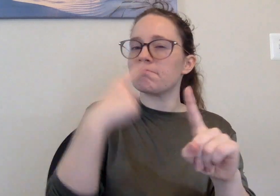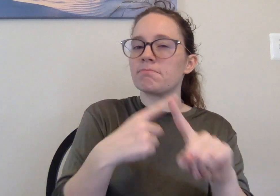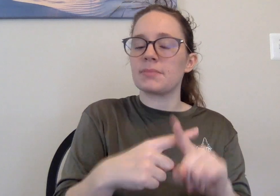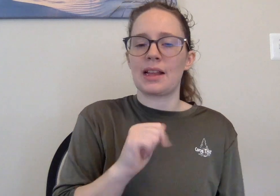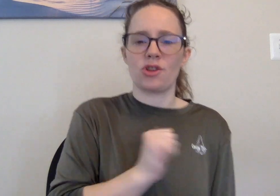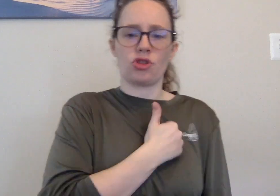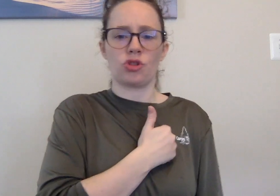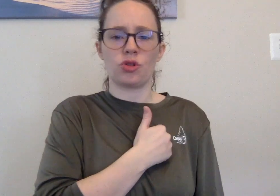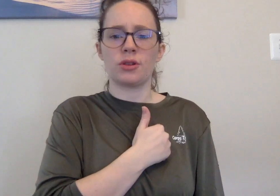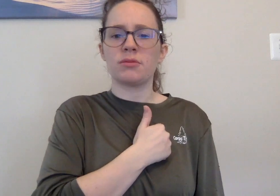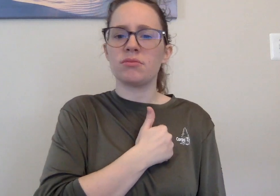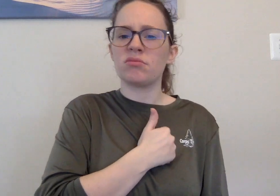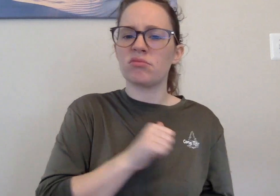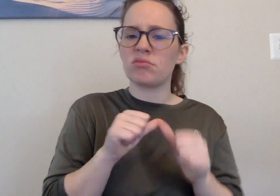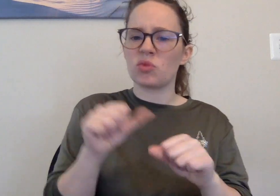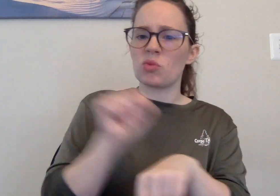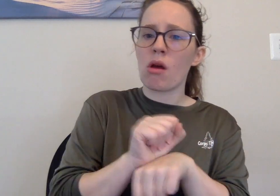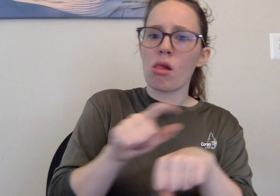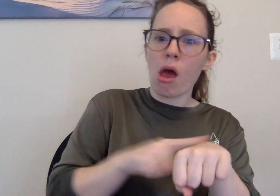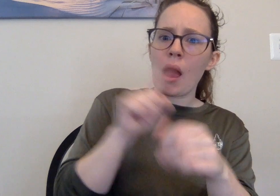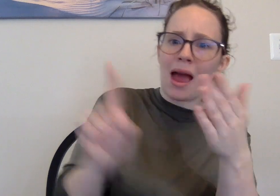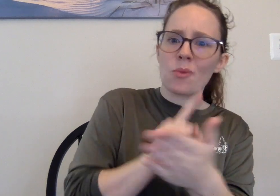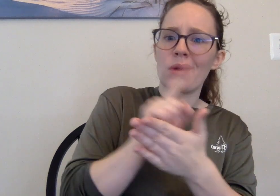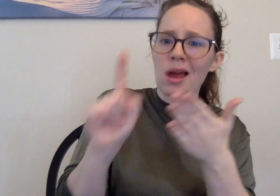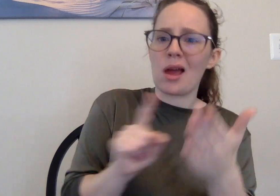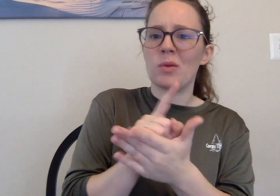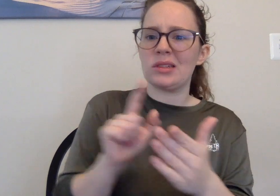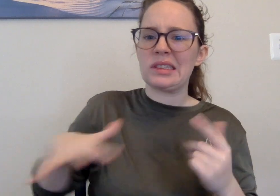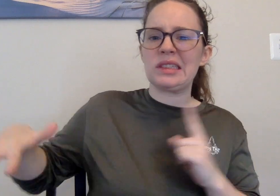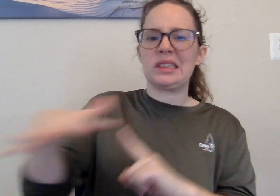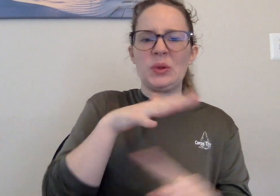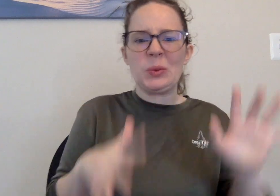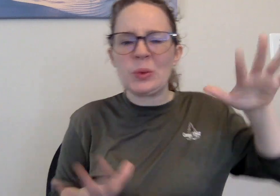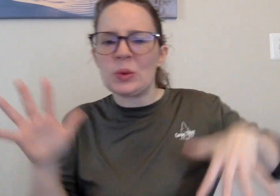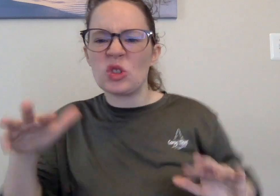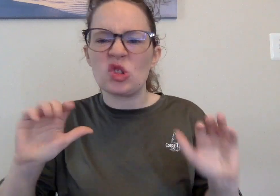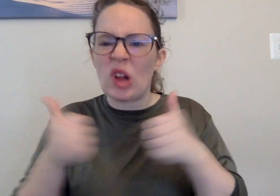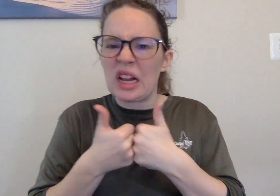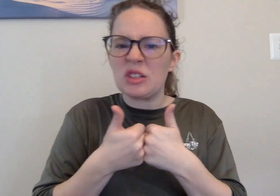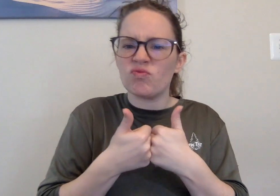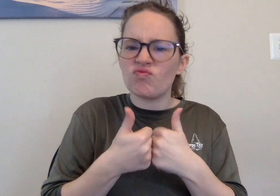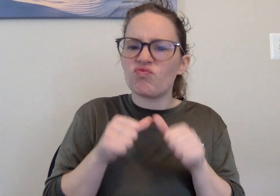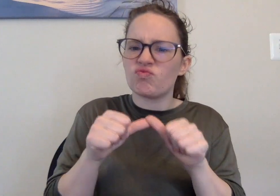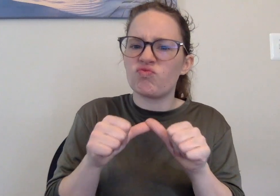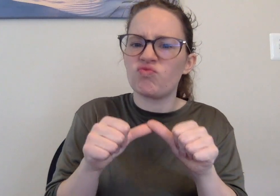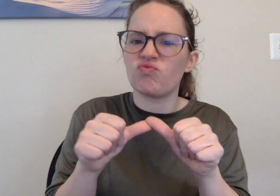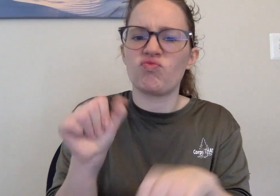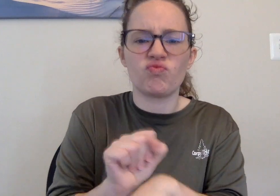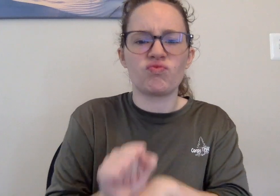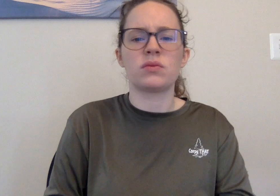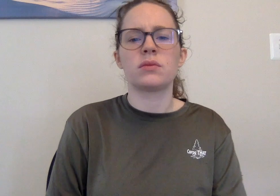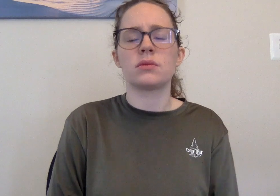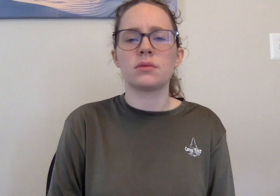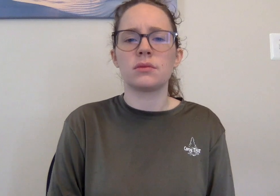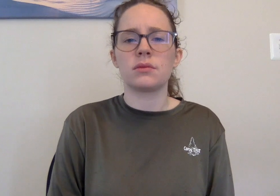positive mental attitude, able to work long hours in often adverse and extremely challenging conditions